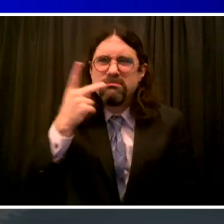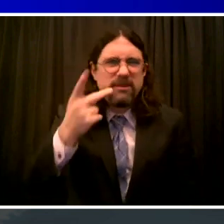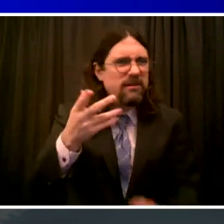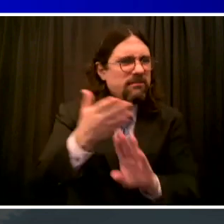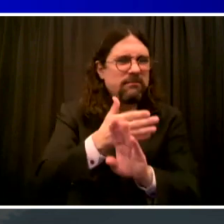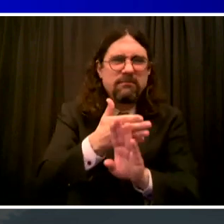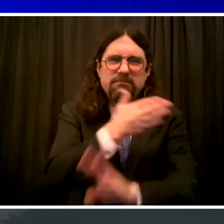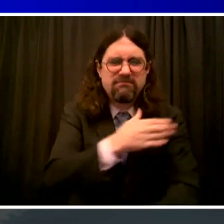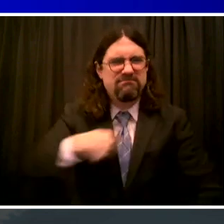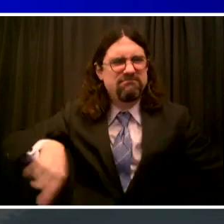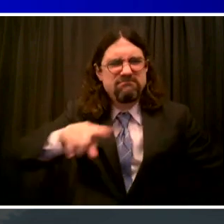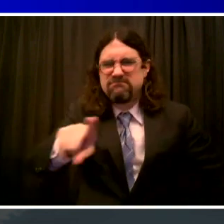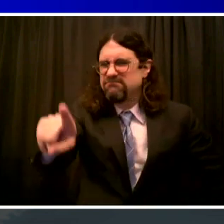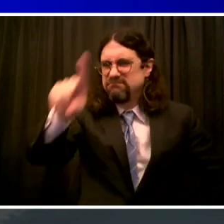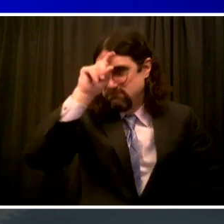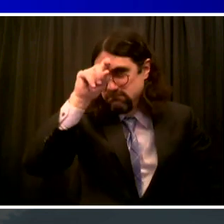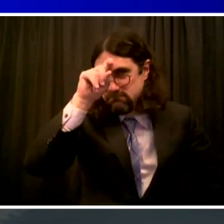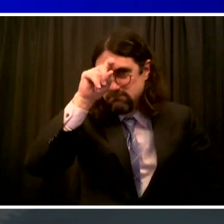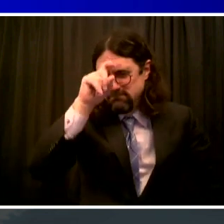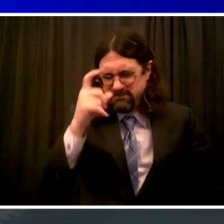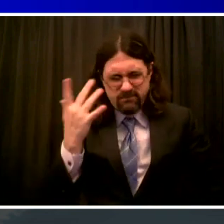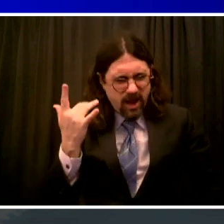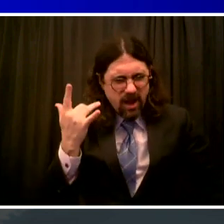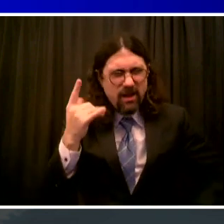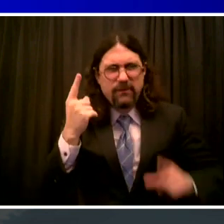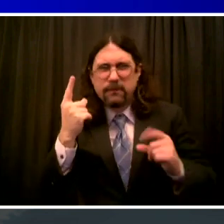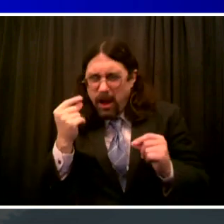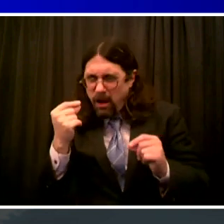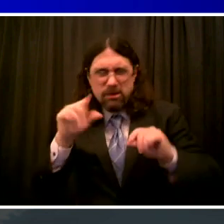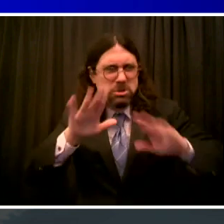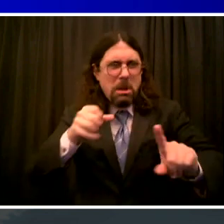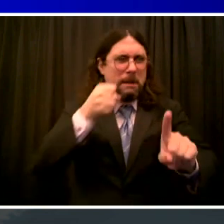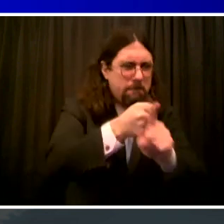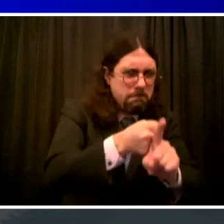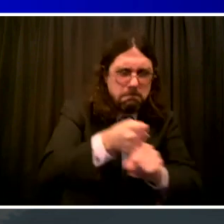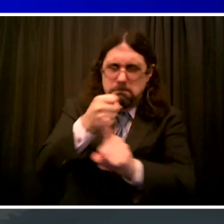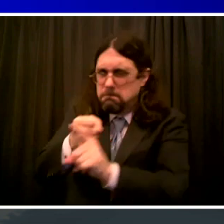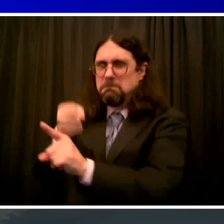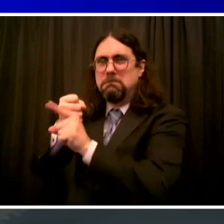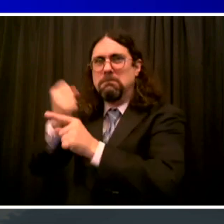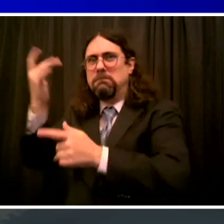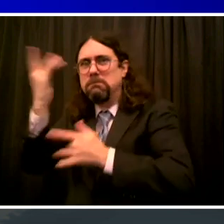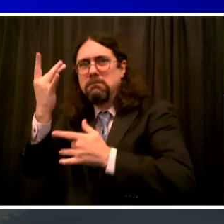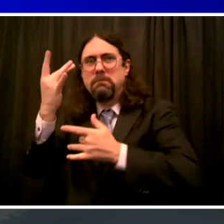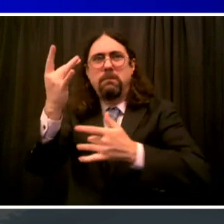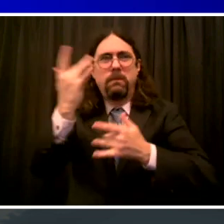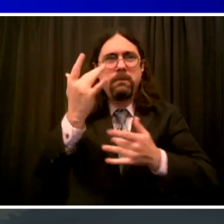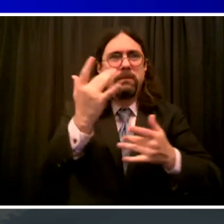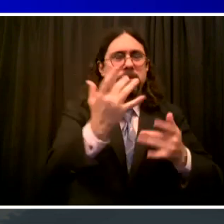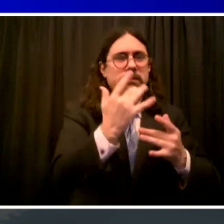IS COMING TOGETHER TO ANSWER THIS CHALLENGE. AND WE TA KEIT VERY, VERY SERIOUSLY. AND I WANT EVERYONE TO TAKE